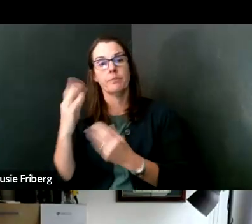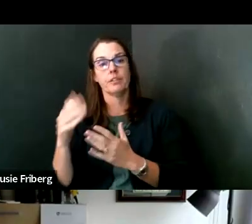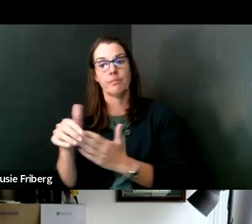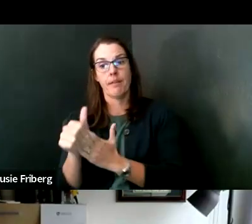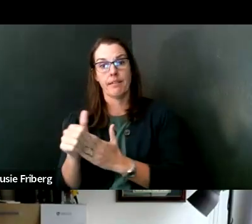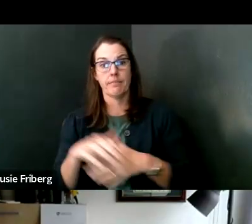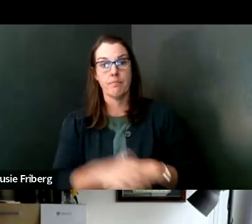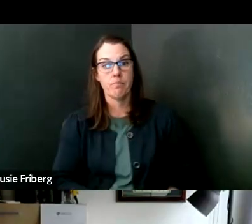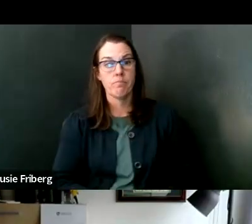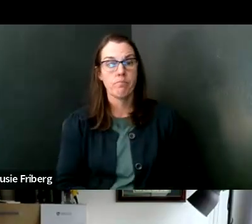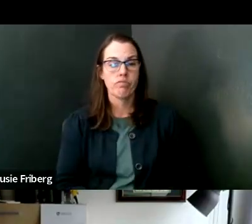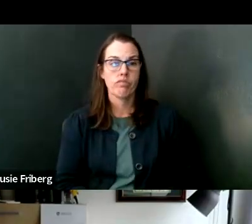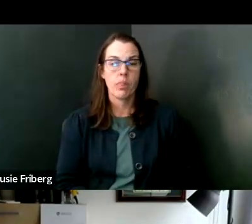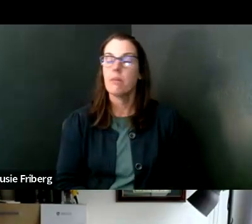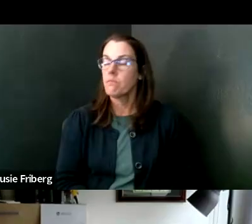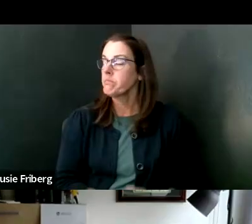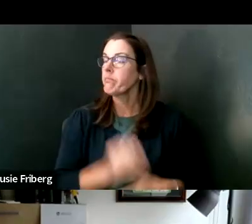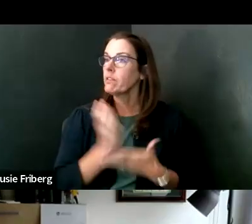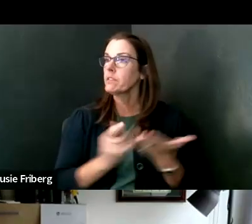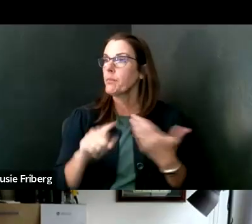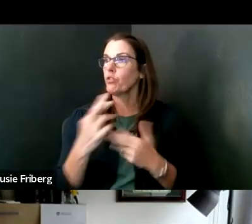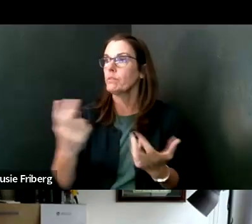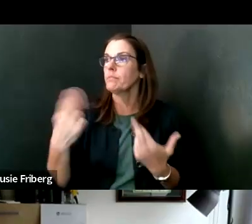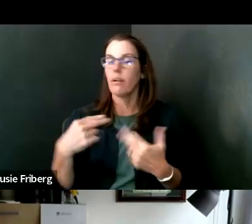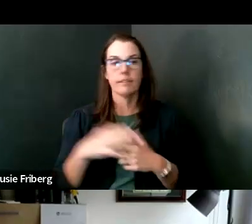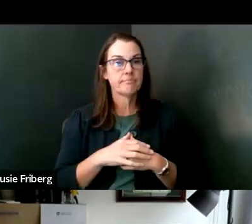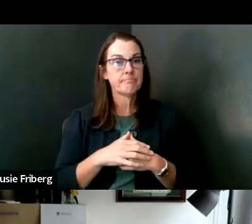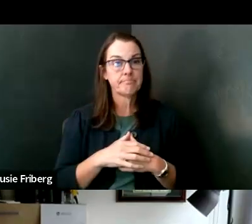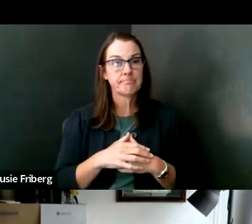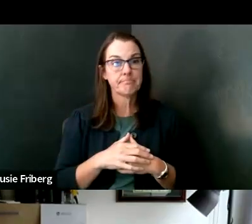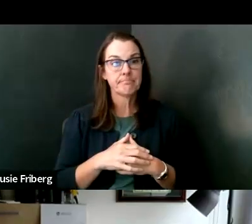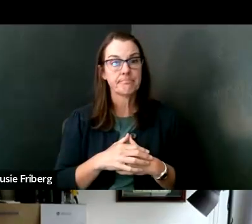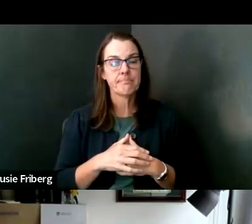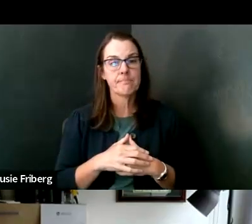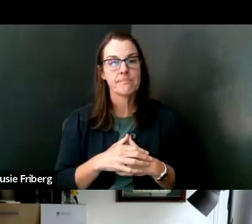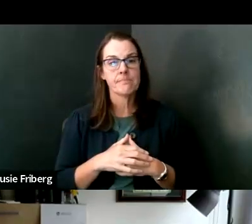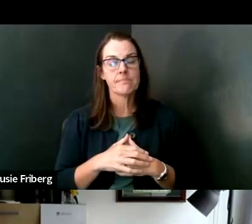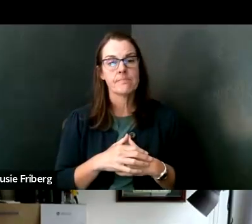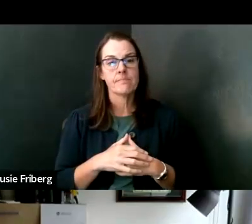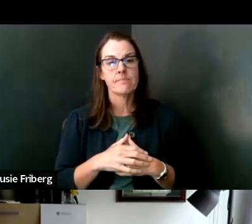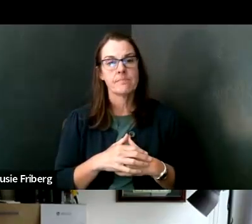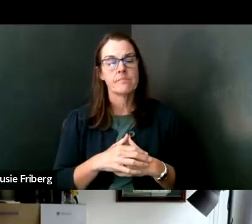and we did receive some um feedback from um board member and it was constructive and I